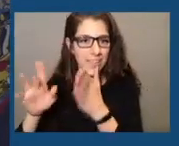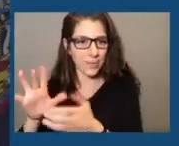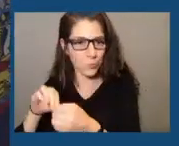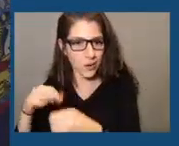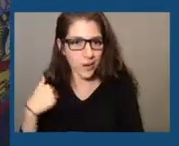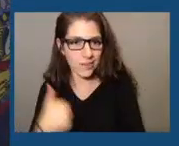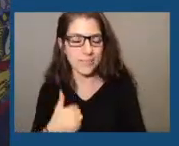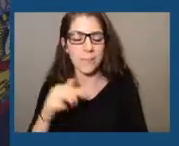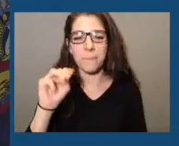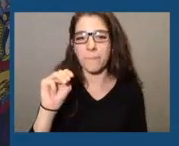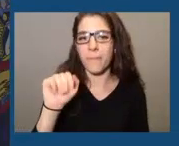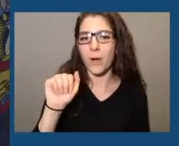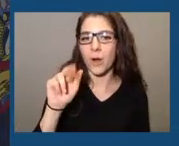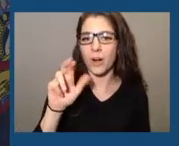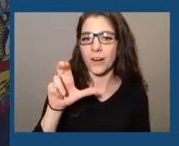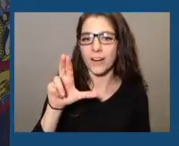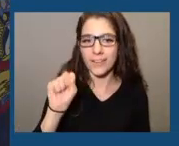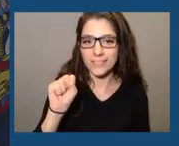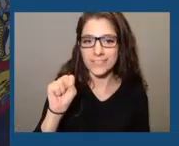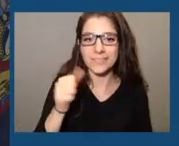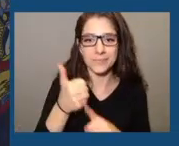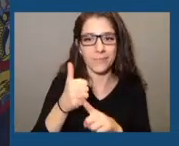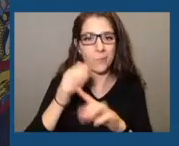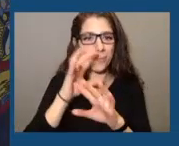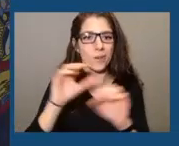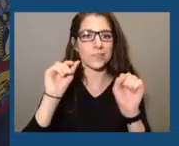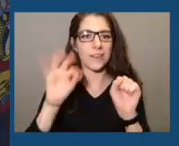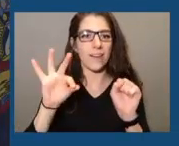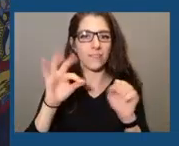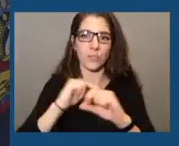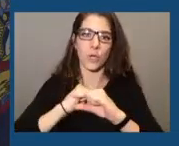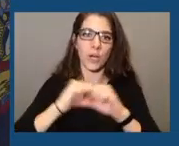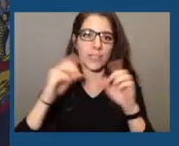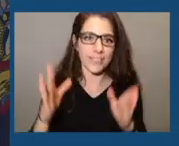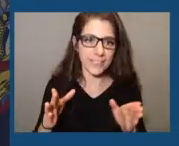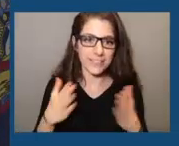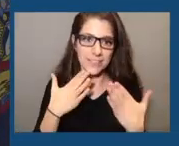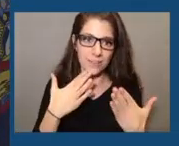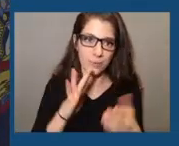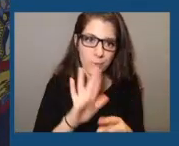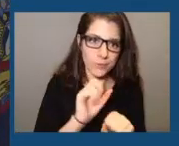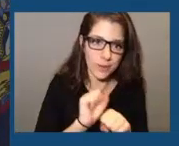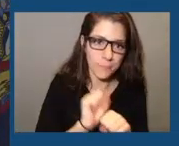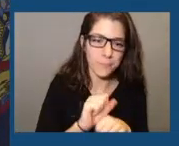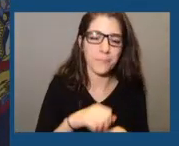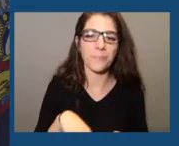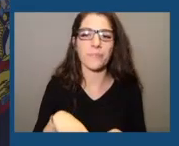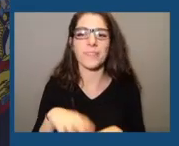is the president of the Guardians. Thank you. Thank you for what you do. And also um a number of individuals who are Detroit